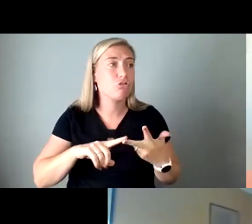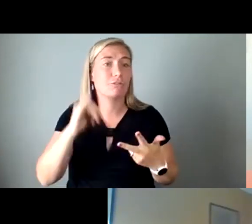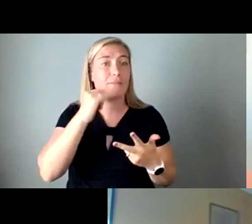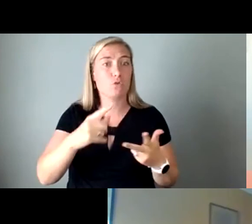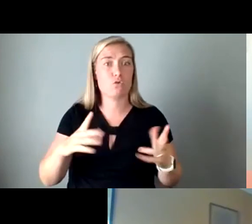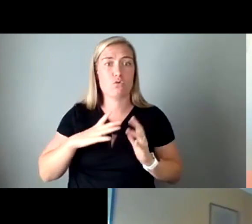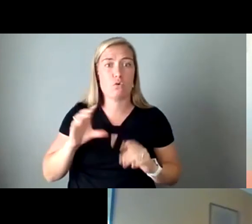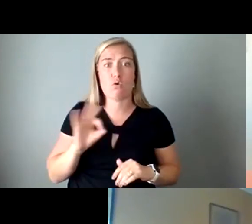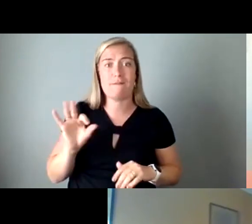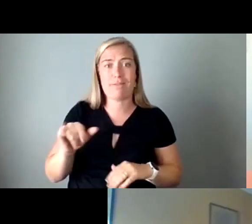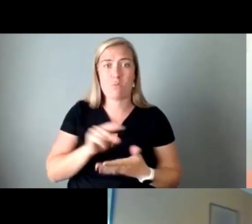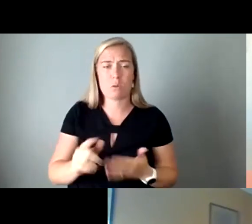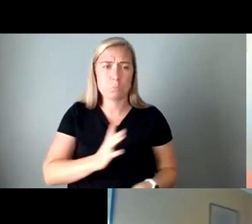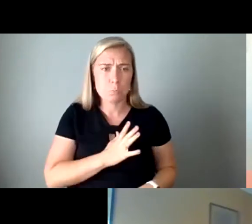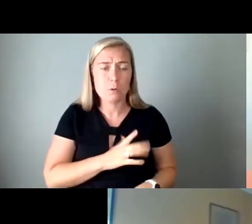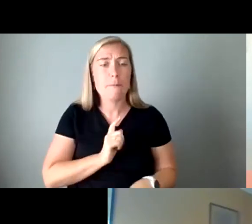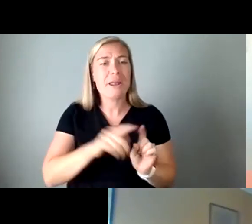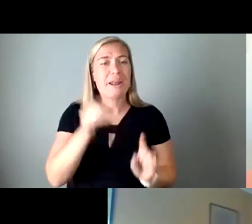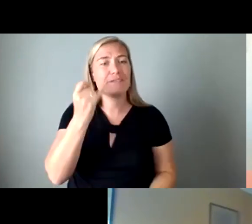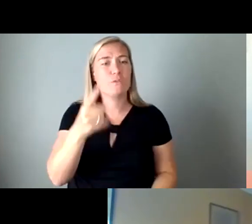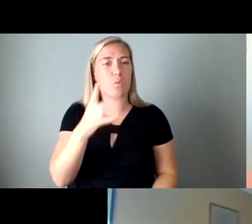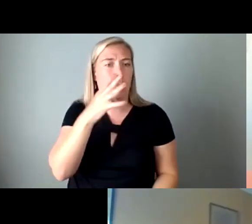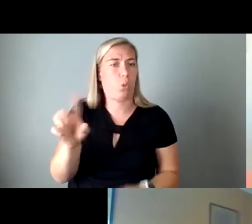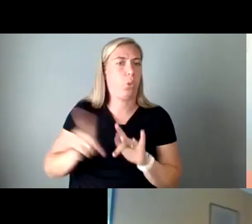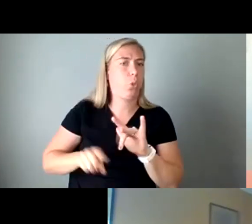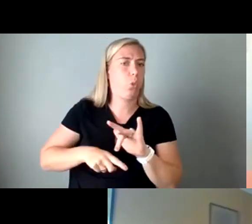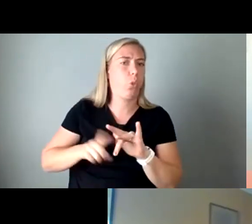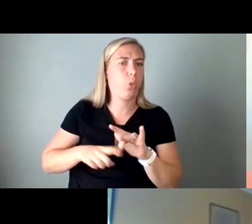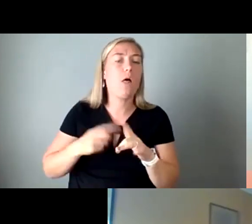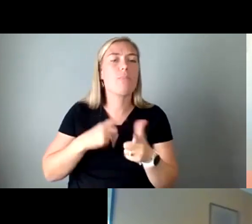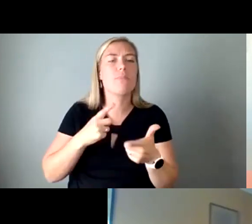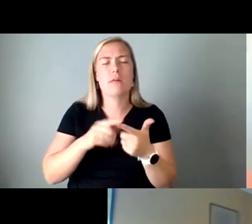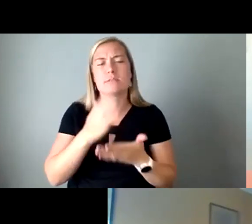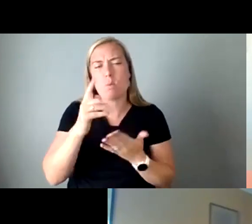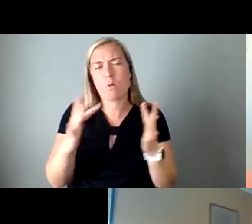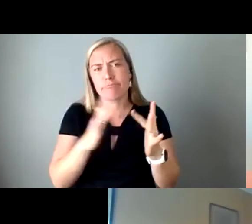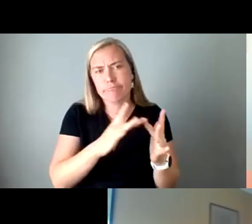if you aren't compliant, someone will reach out and connect with you to make sure you